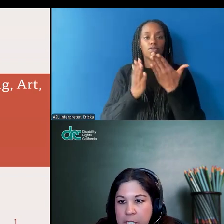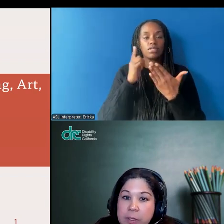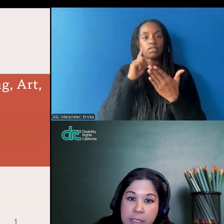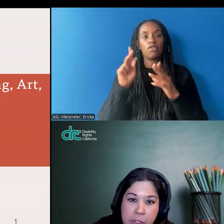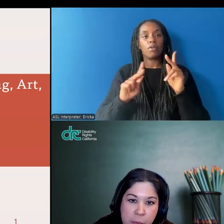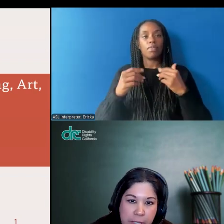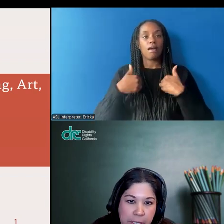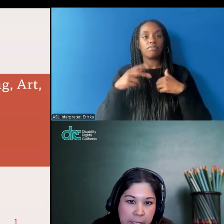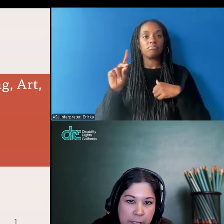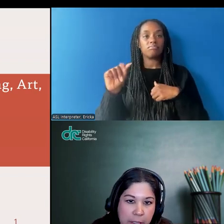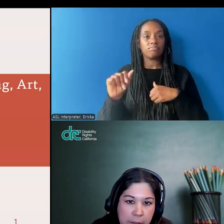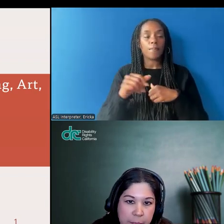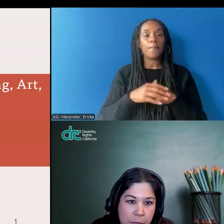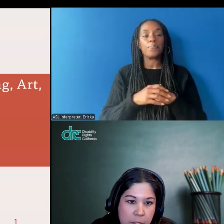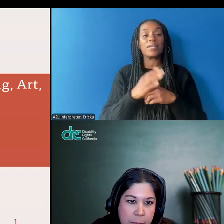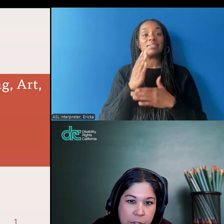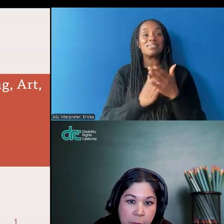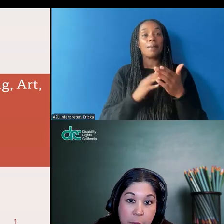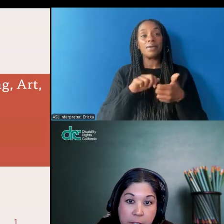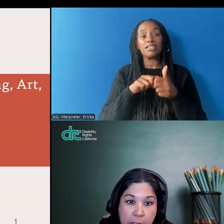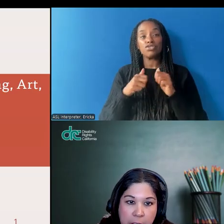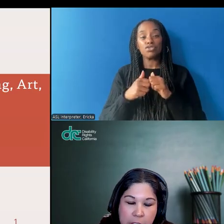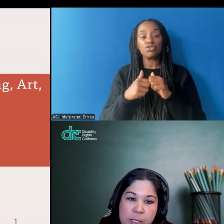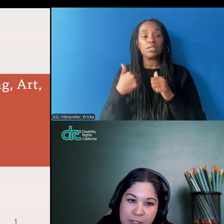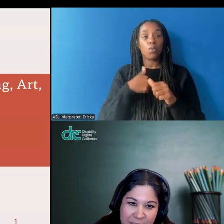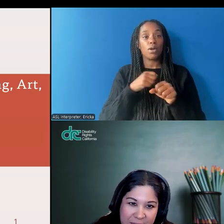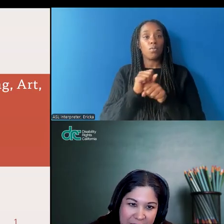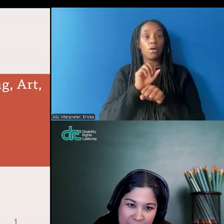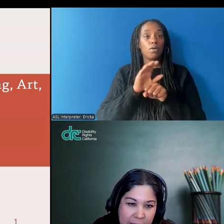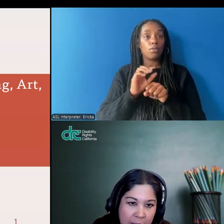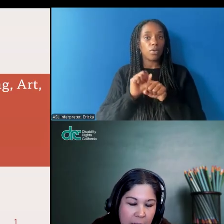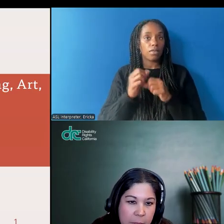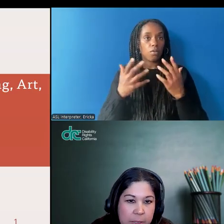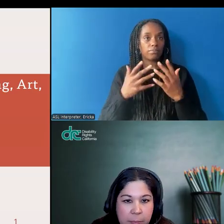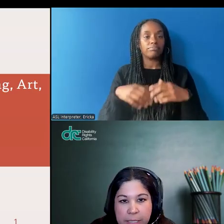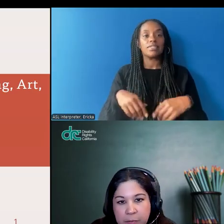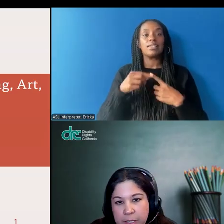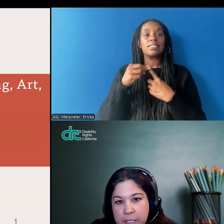Some of the issues we, we work on are special education, public benefits,